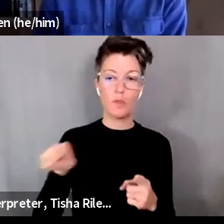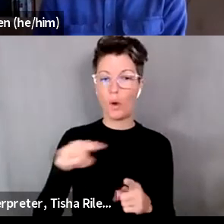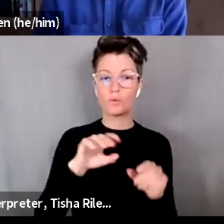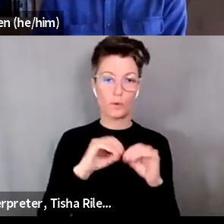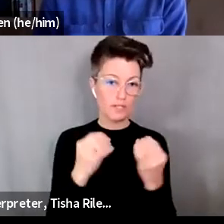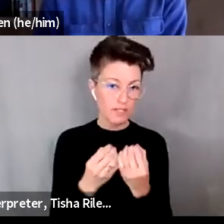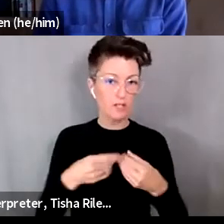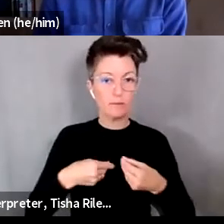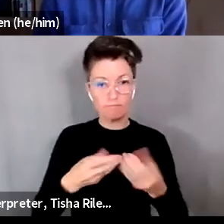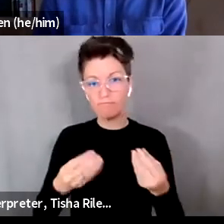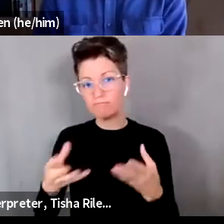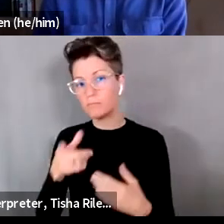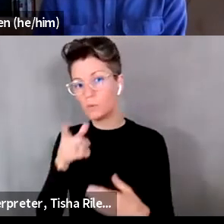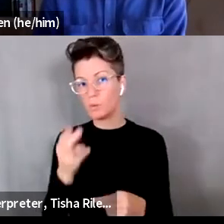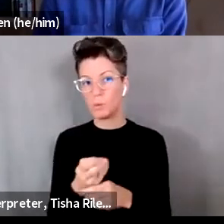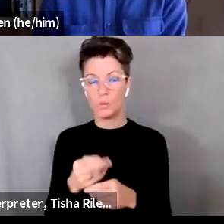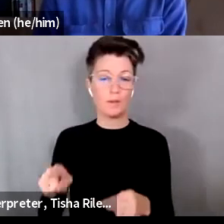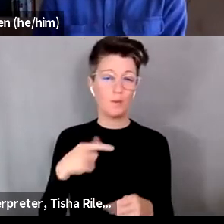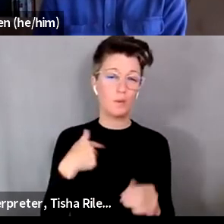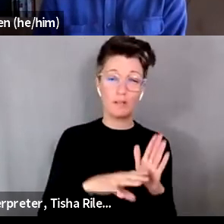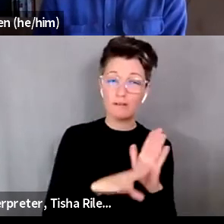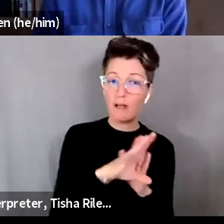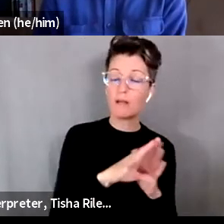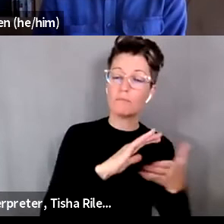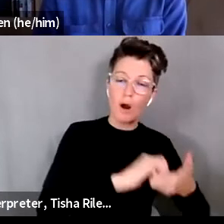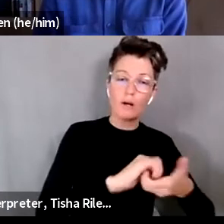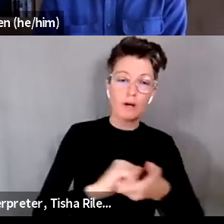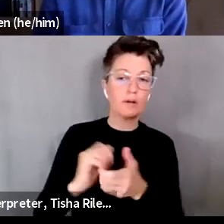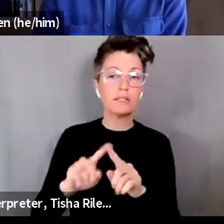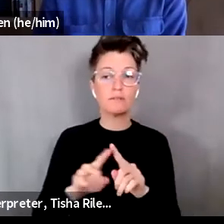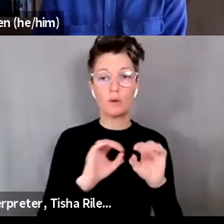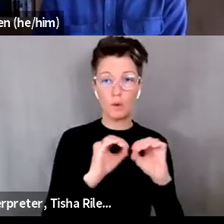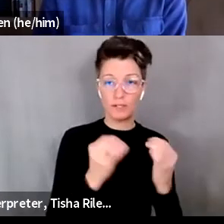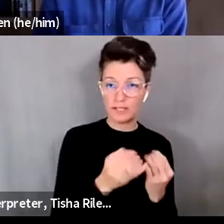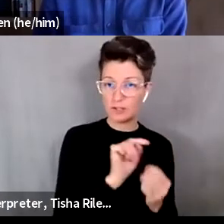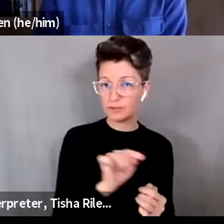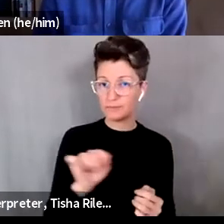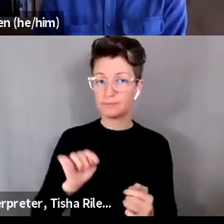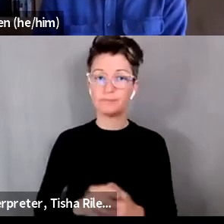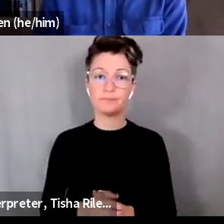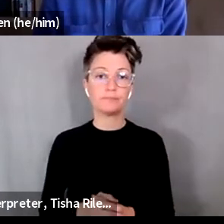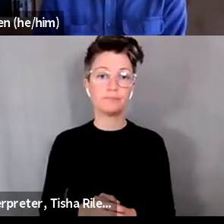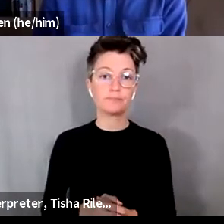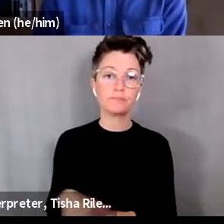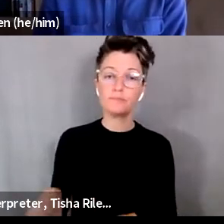So we're, we're developing partnerships right now with organizations that will actually go out